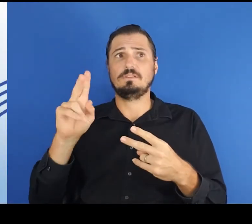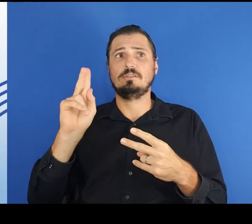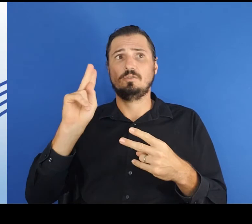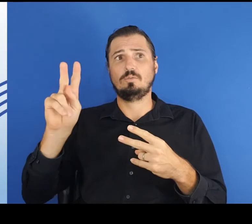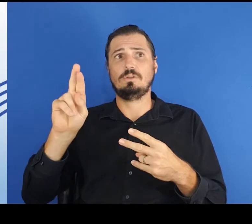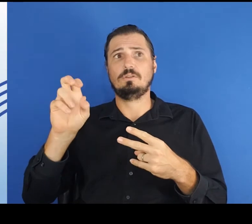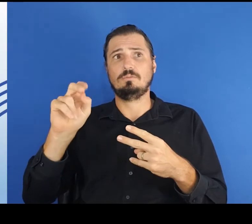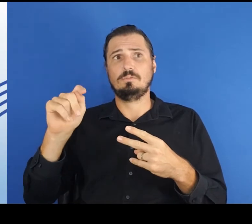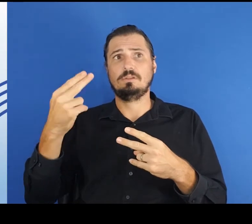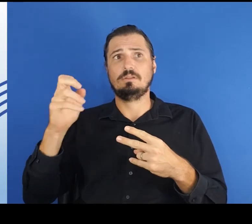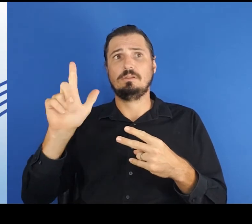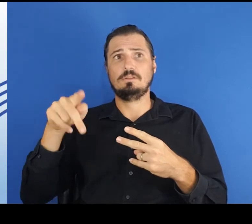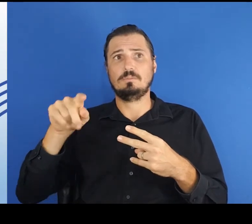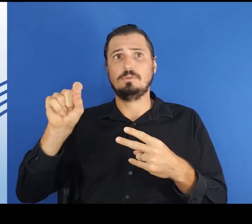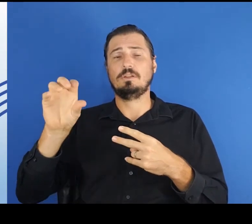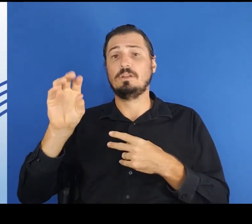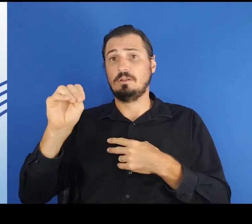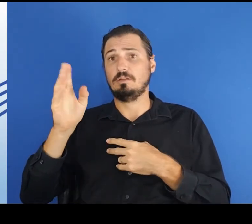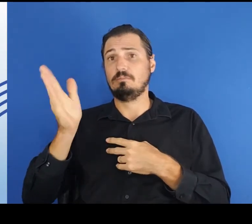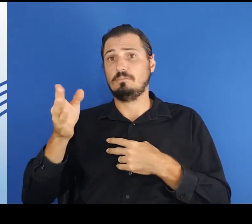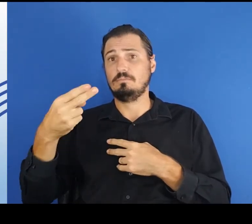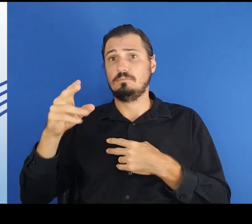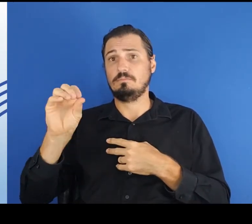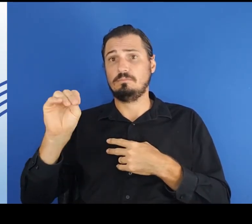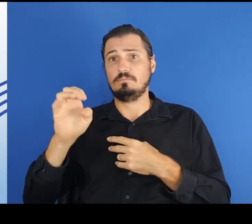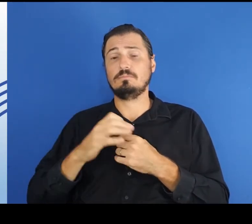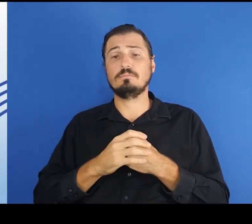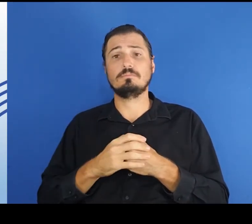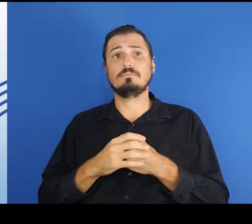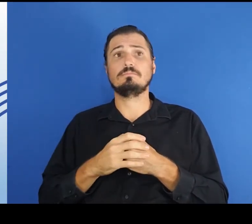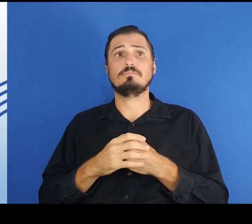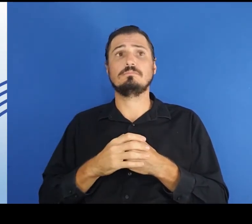KauaiRentHelp.com/home